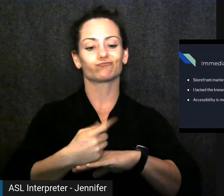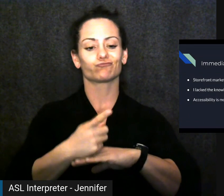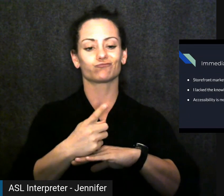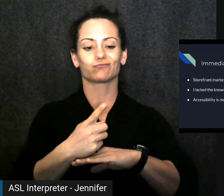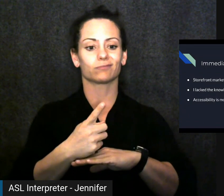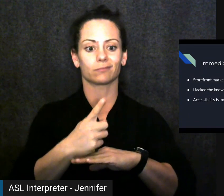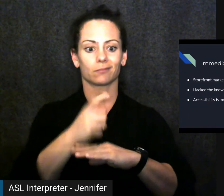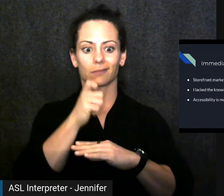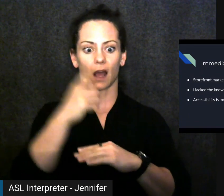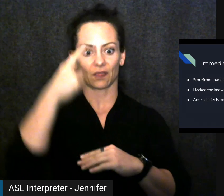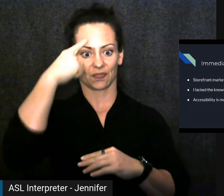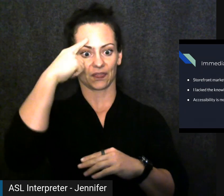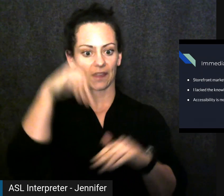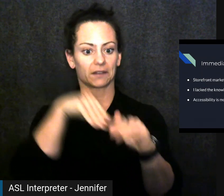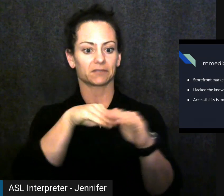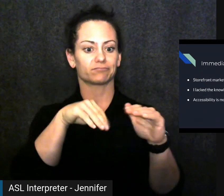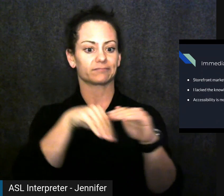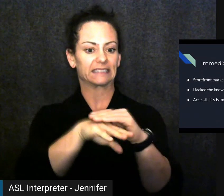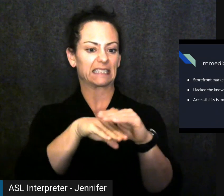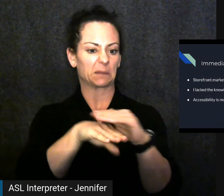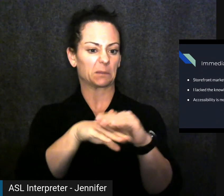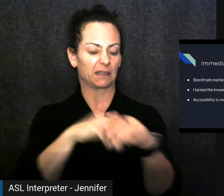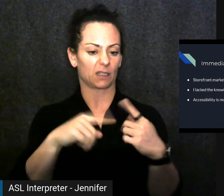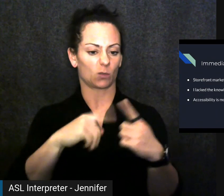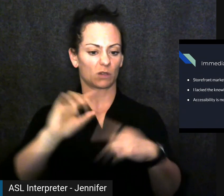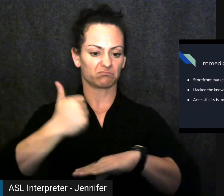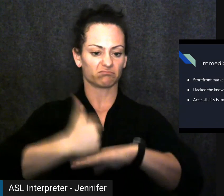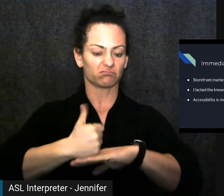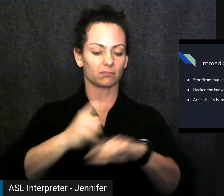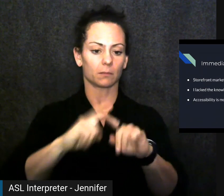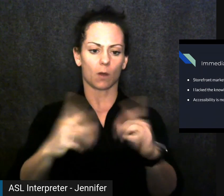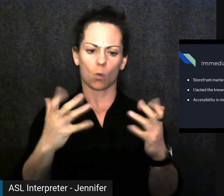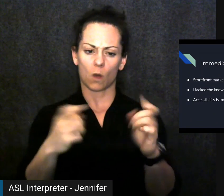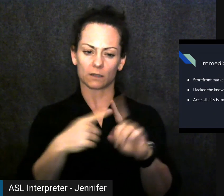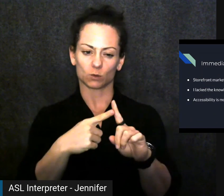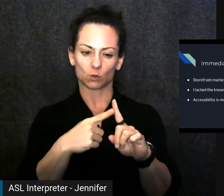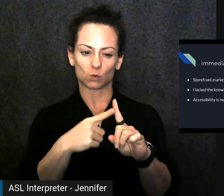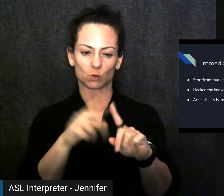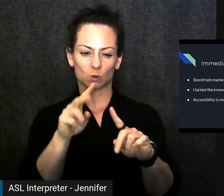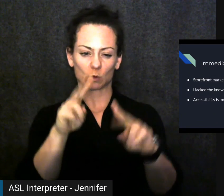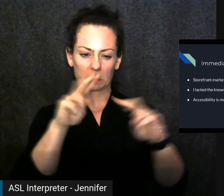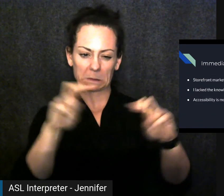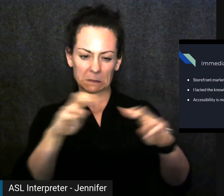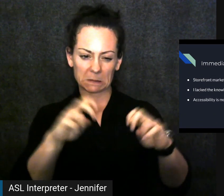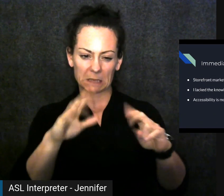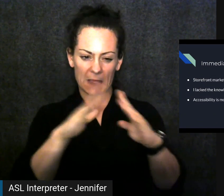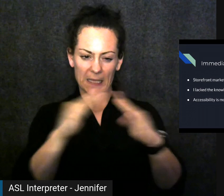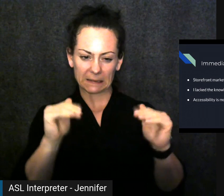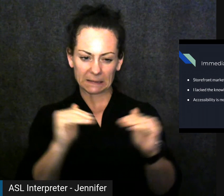to find accessible solutions within that system than trying to change the system entirely.